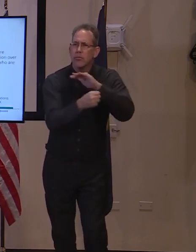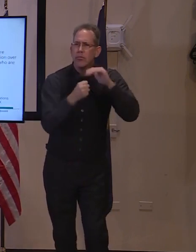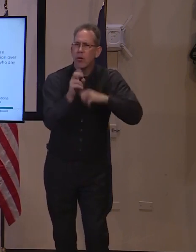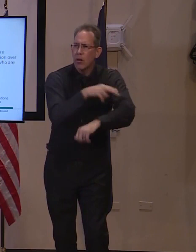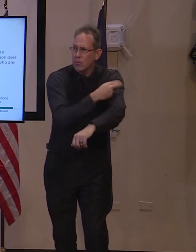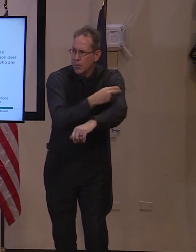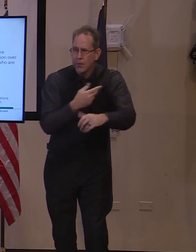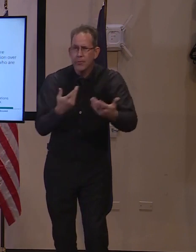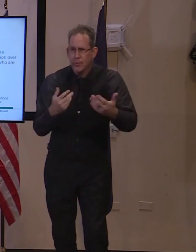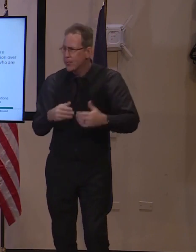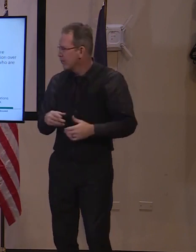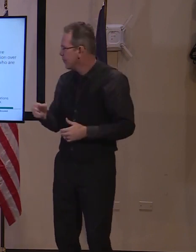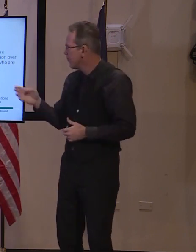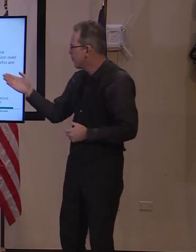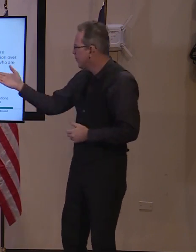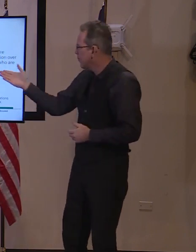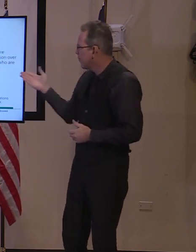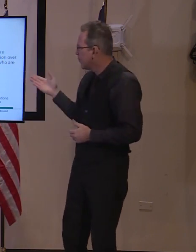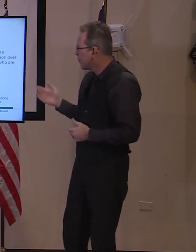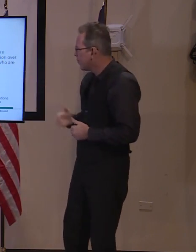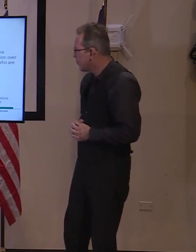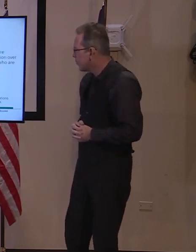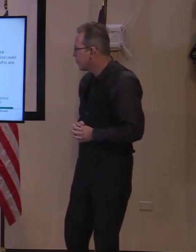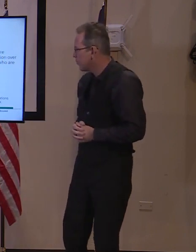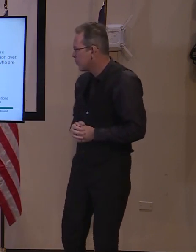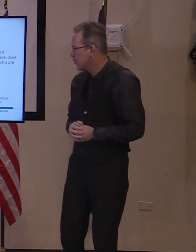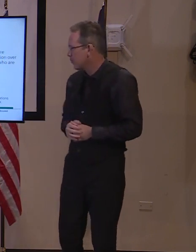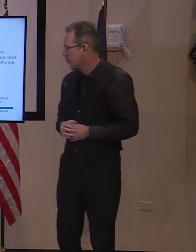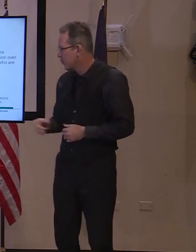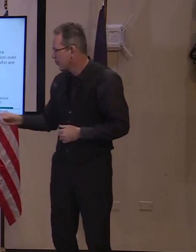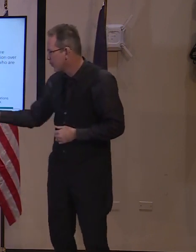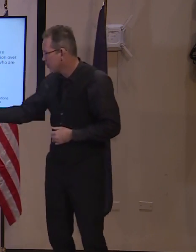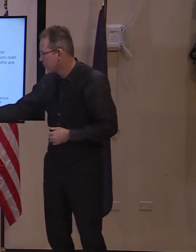show this is looking at vermonters 18 and older and comparing these